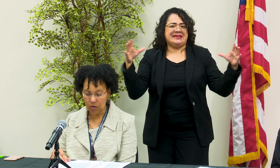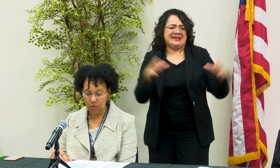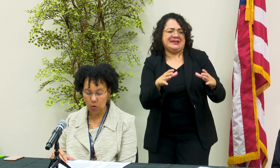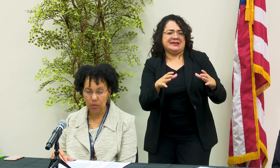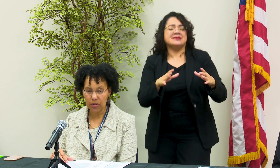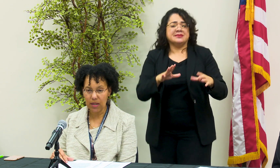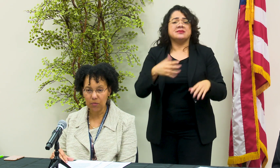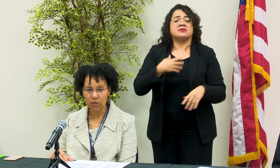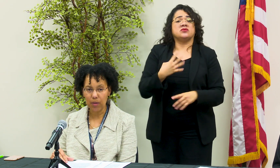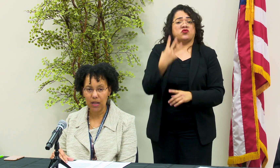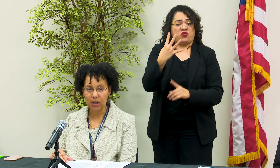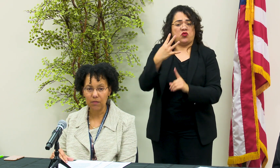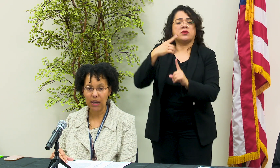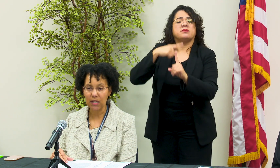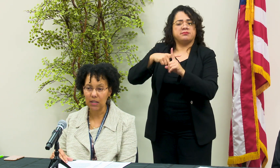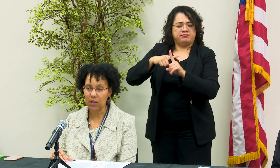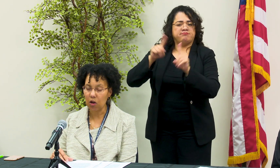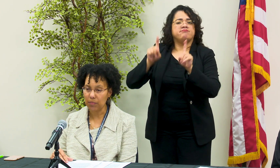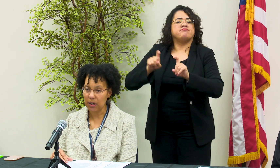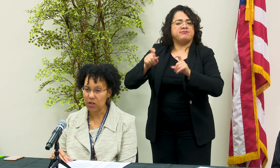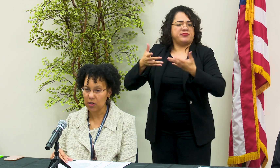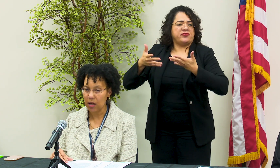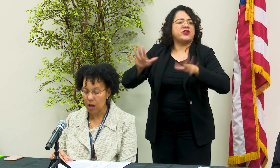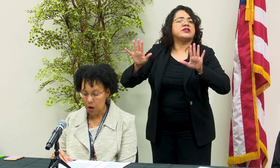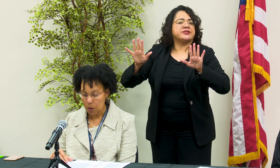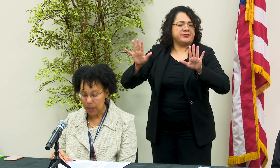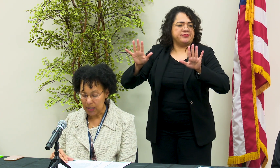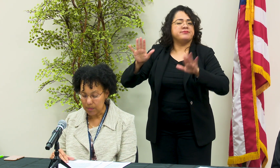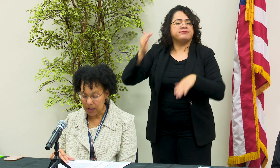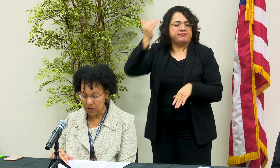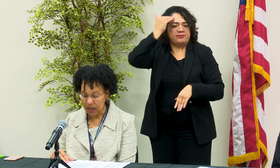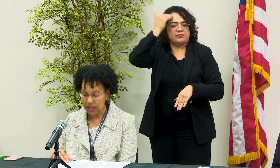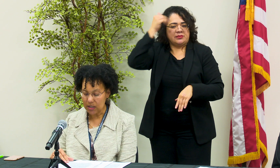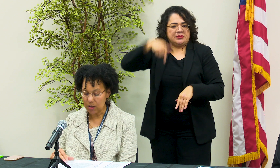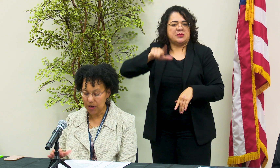of four presumptive positive cases in Long Beach. We expect those cases to be